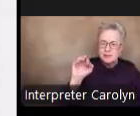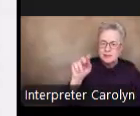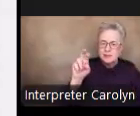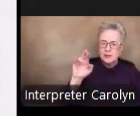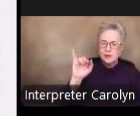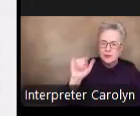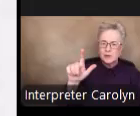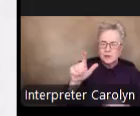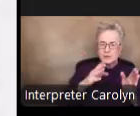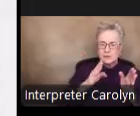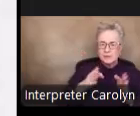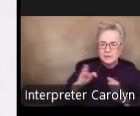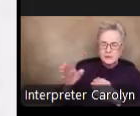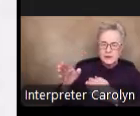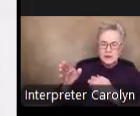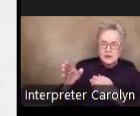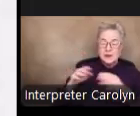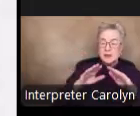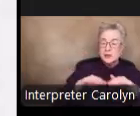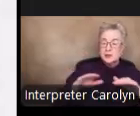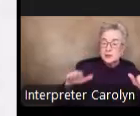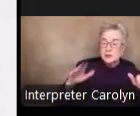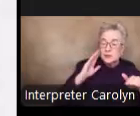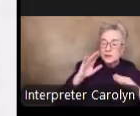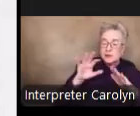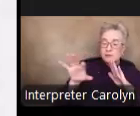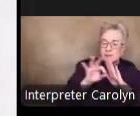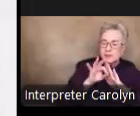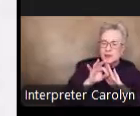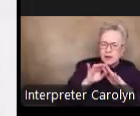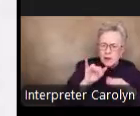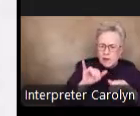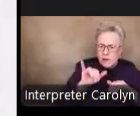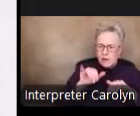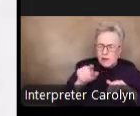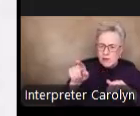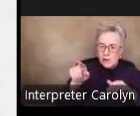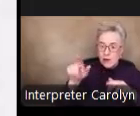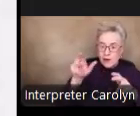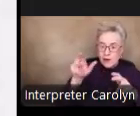Basically, children choose forms that they can produce reliably for efficiency.